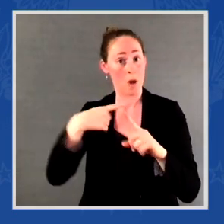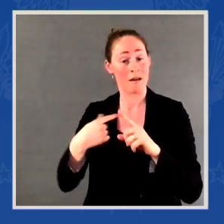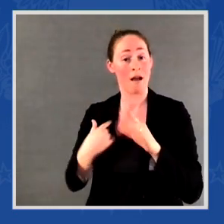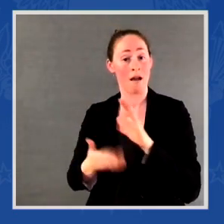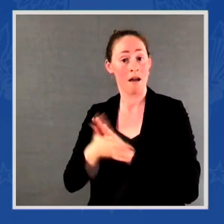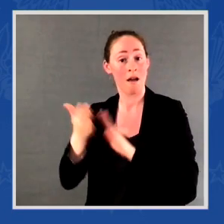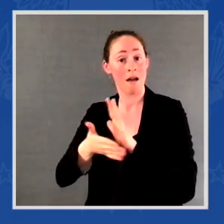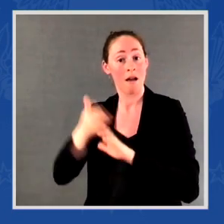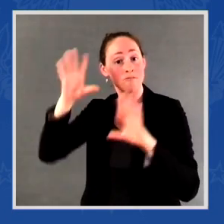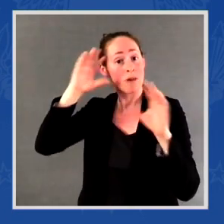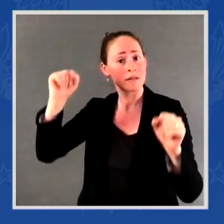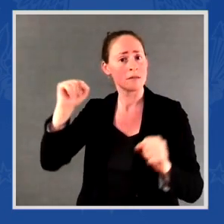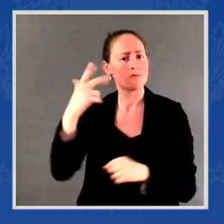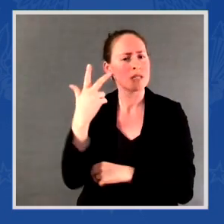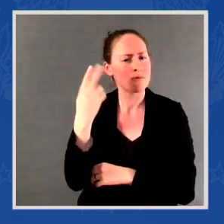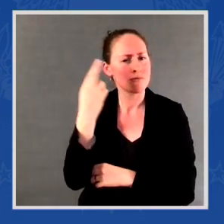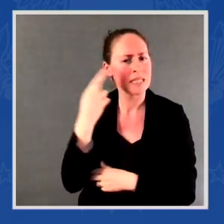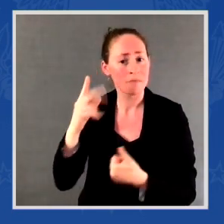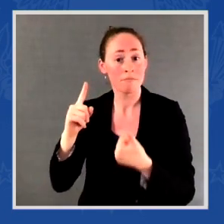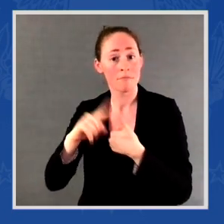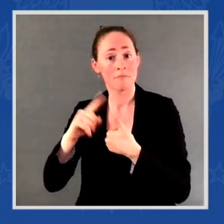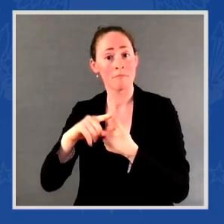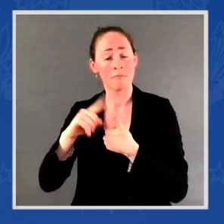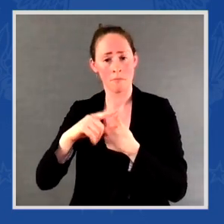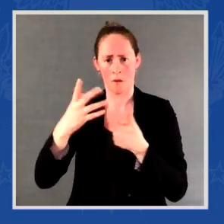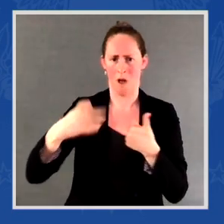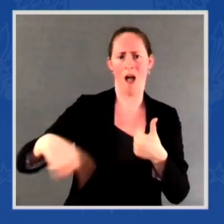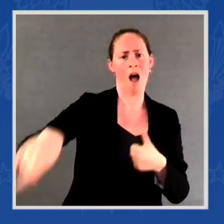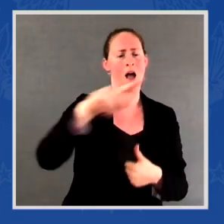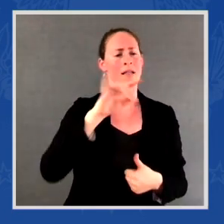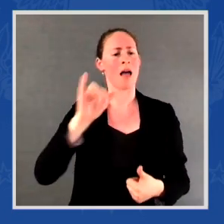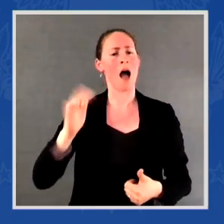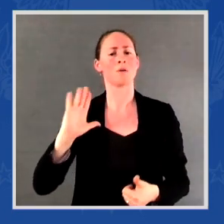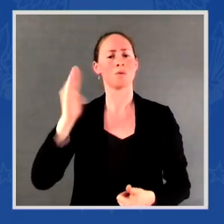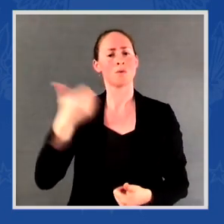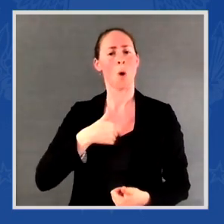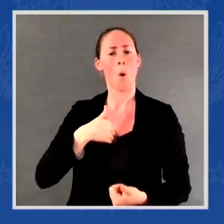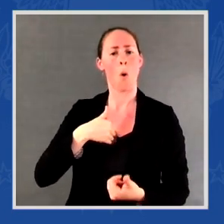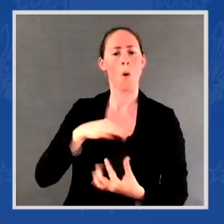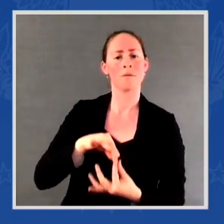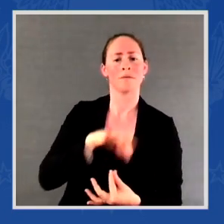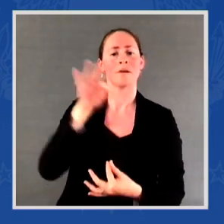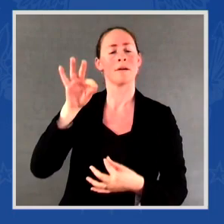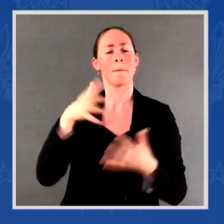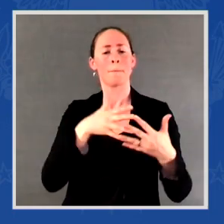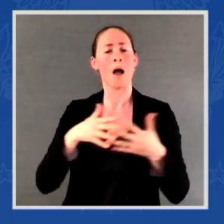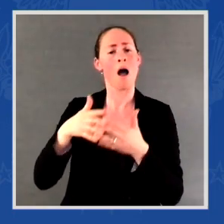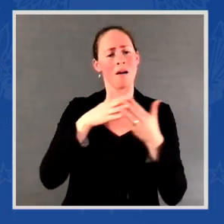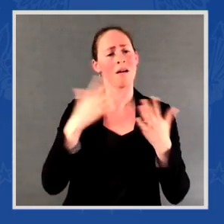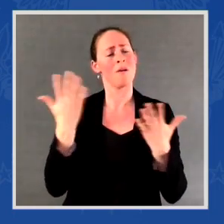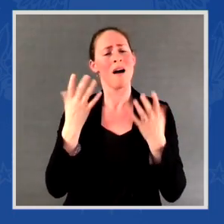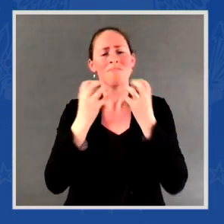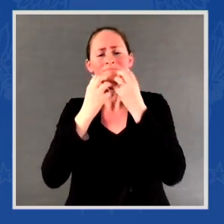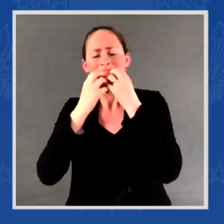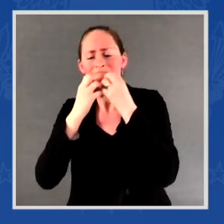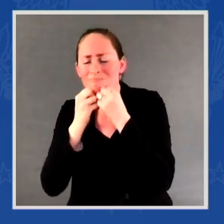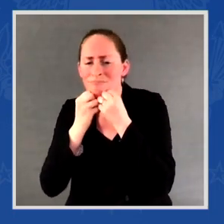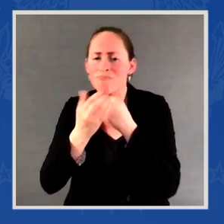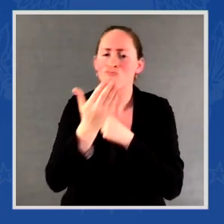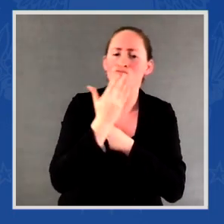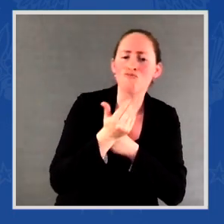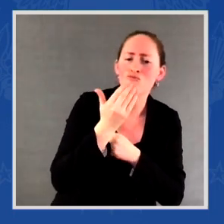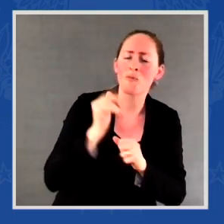just basic decency, looking out for one another.